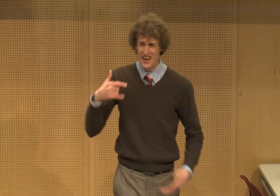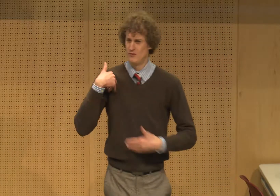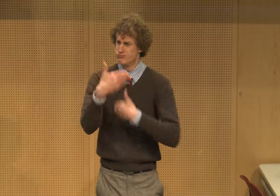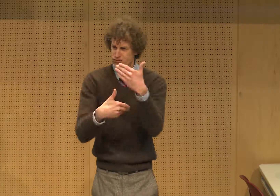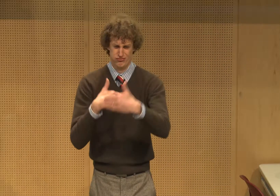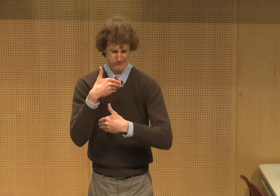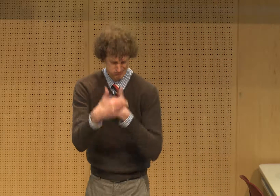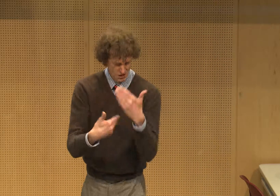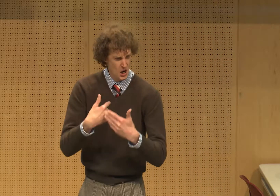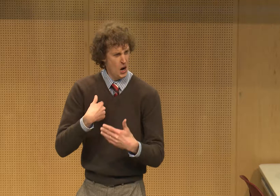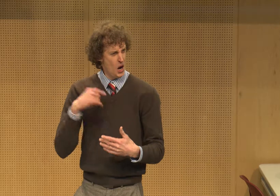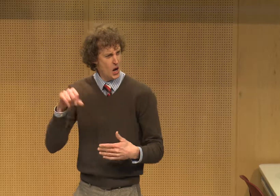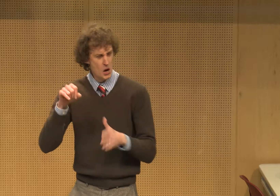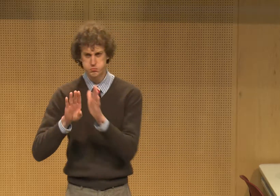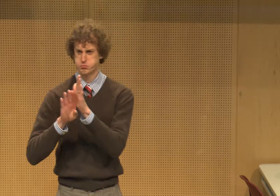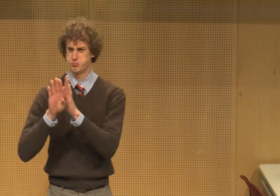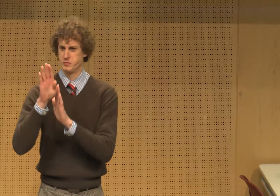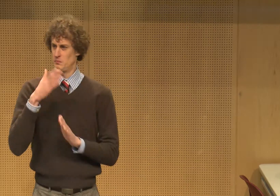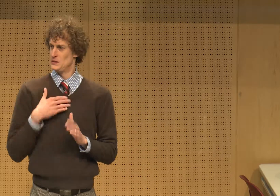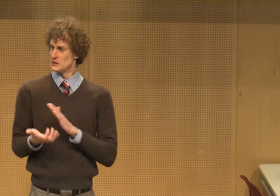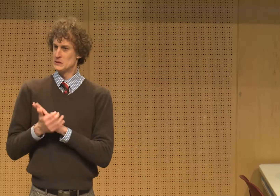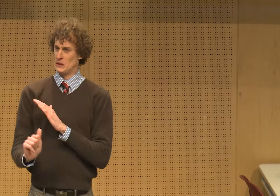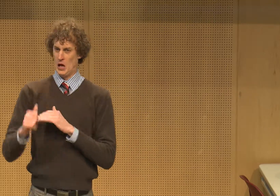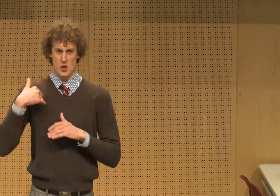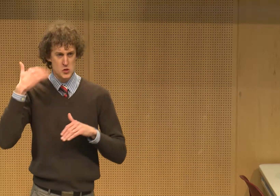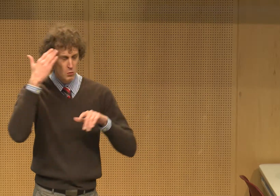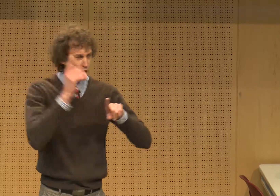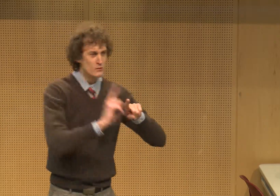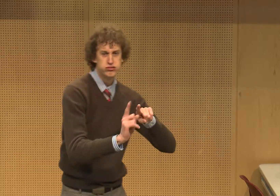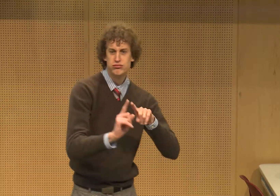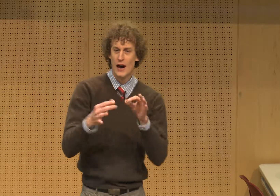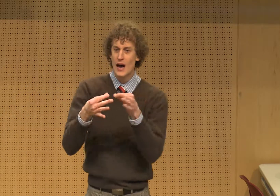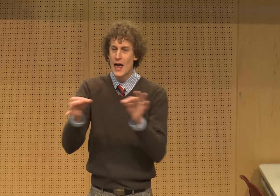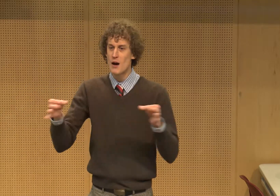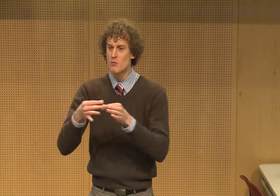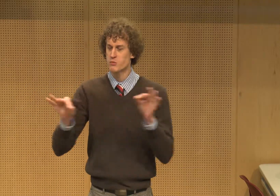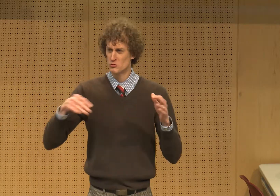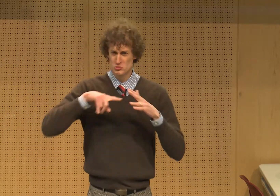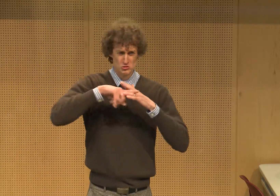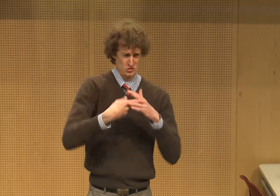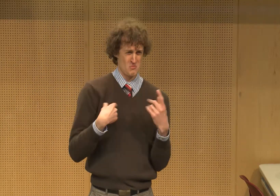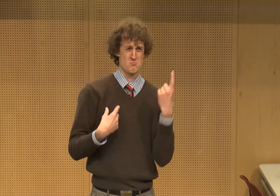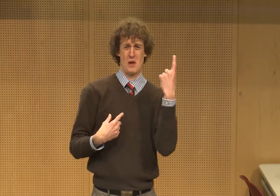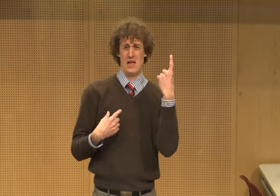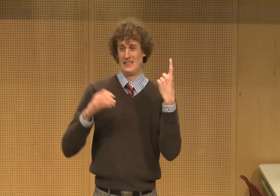homework and school was not what was exciting for me. It was a different kind of problem that I needed.